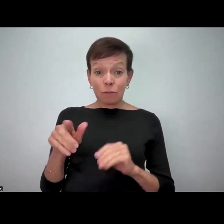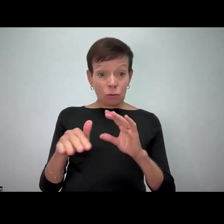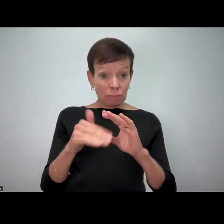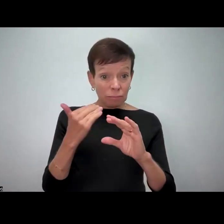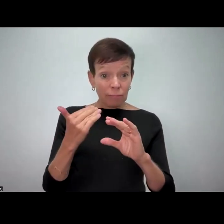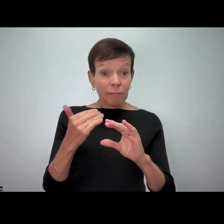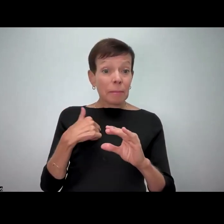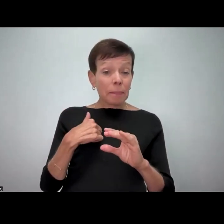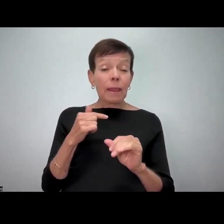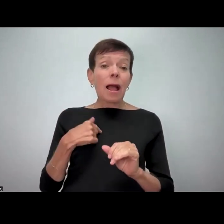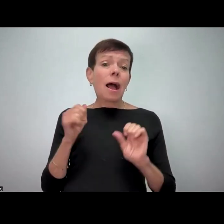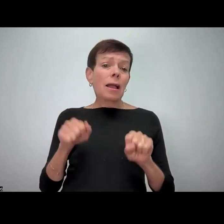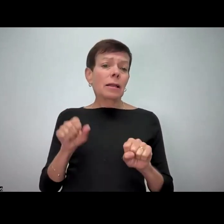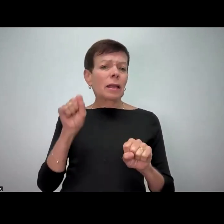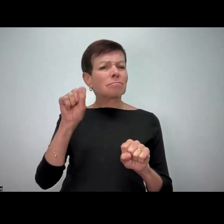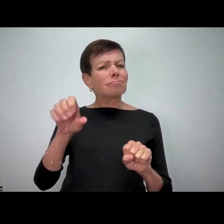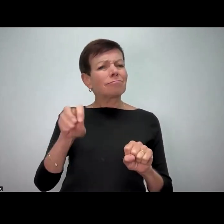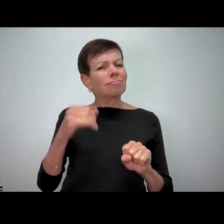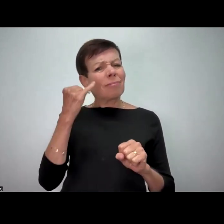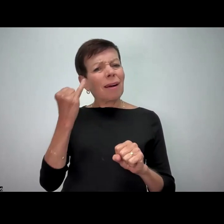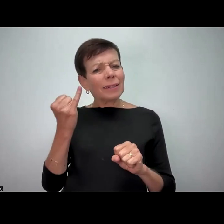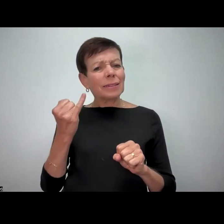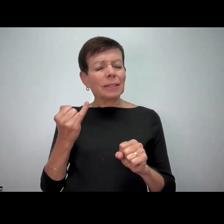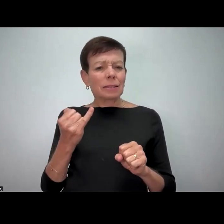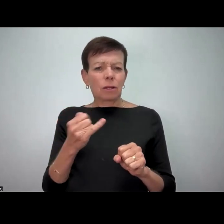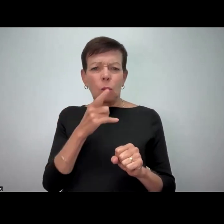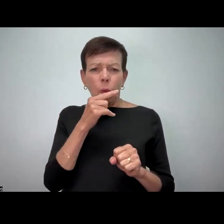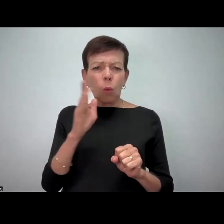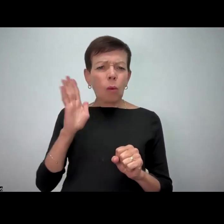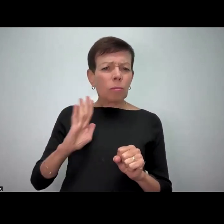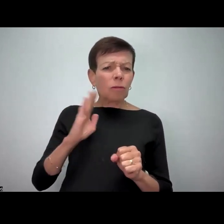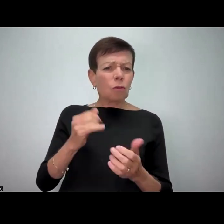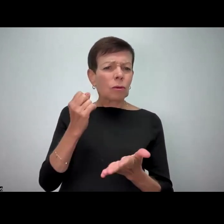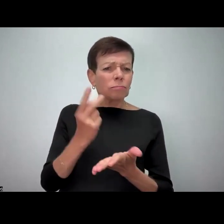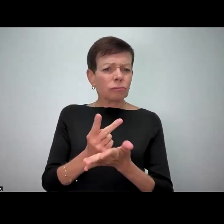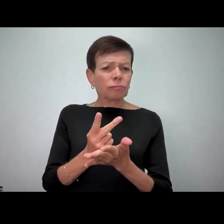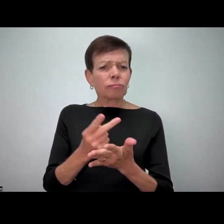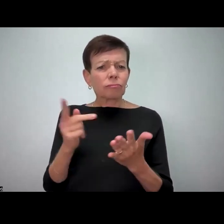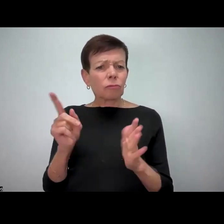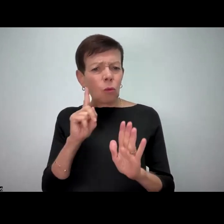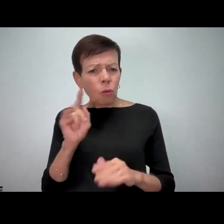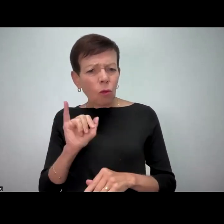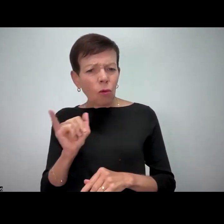rundown of the types of projects that are being done this year. They're all over the place. We